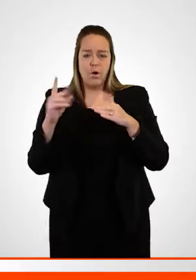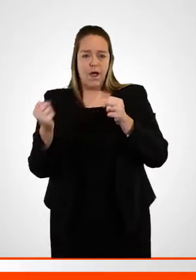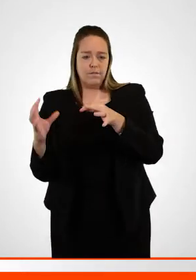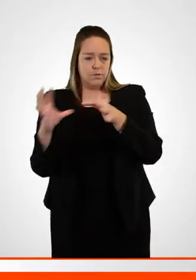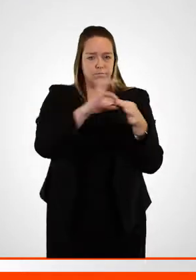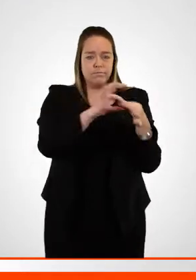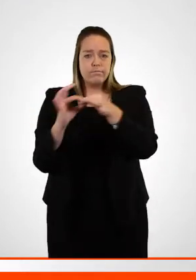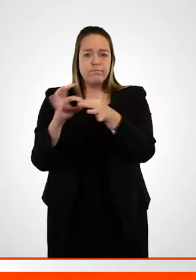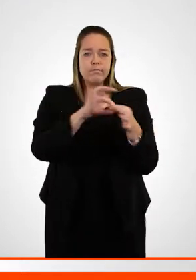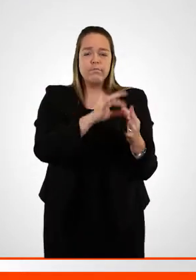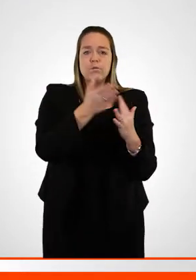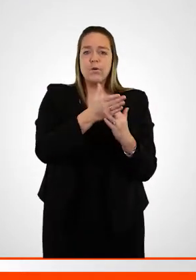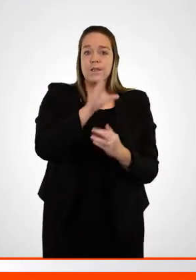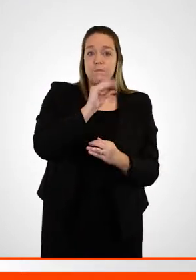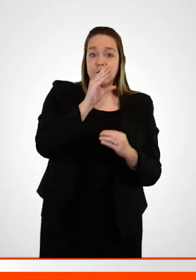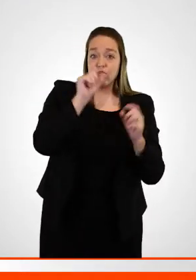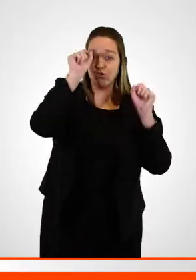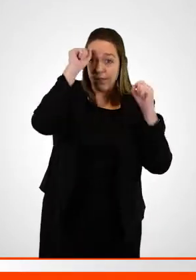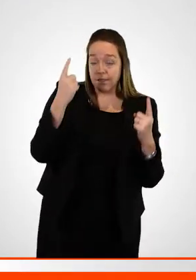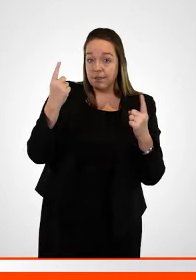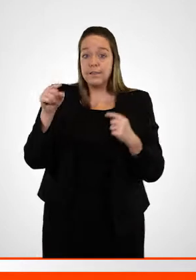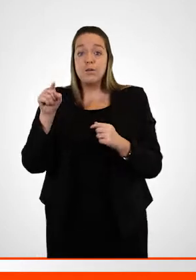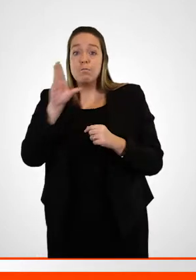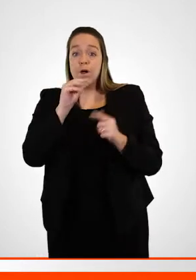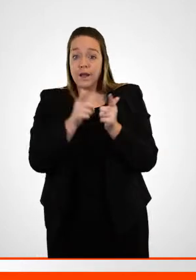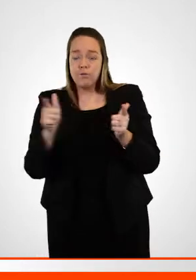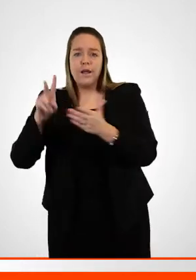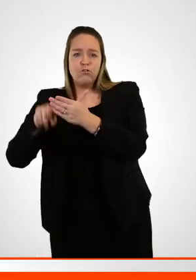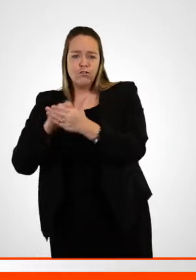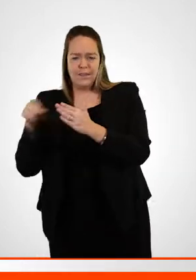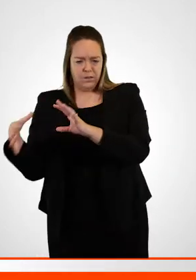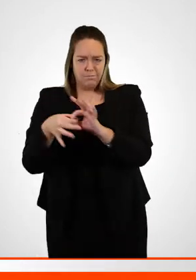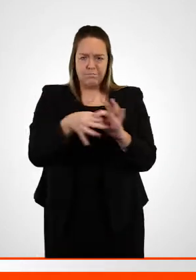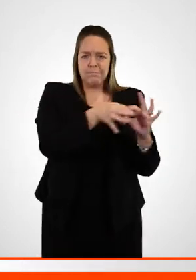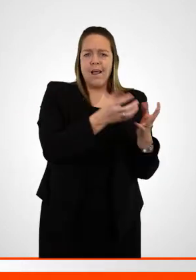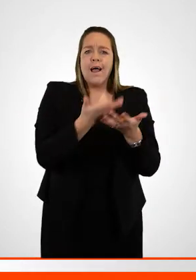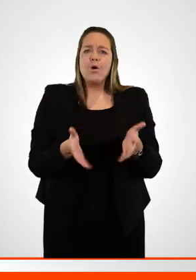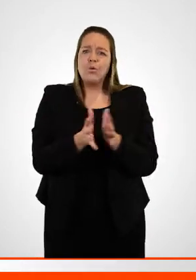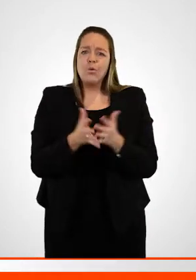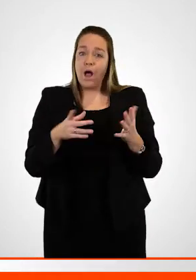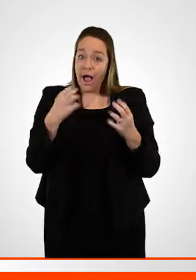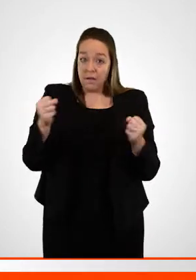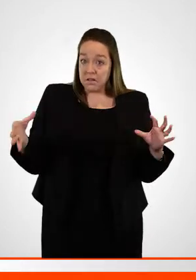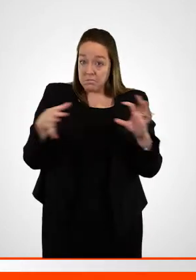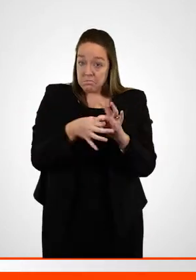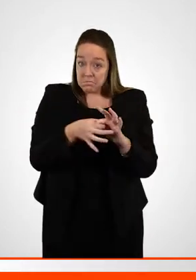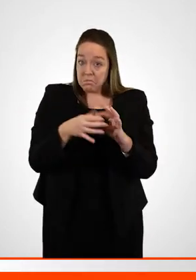between speech recognition, spoken language and literacy. How does it all kind of fit together? Does it fit together?